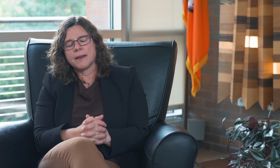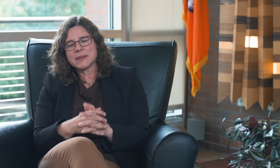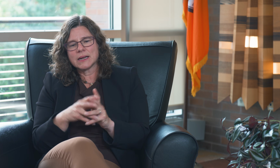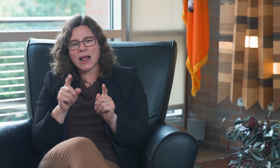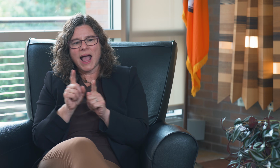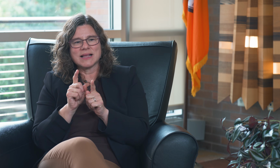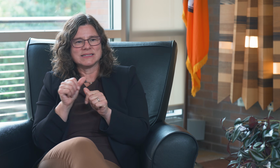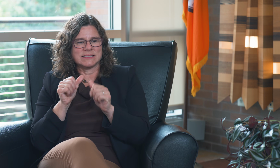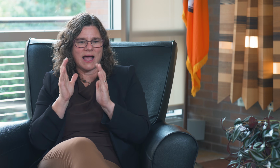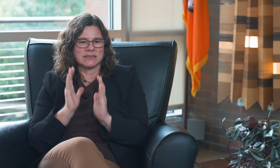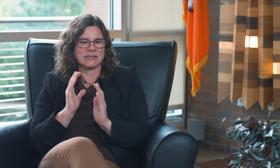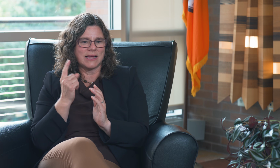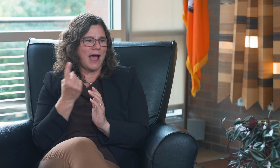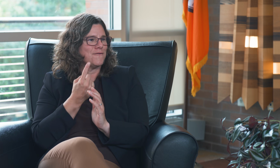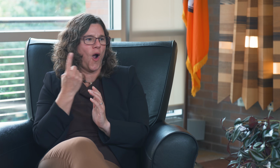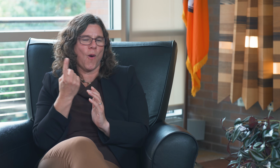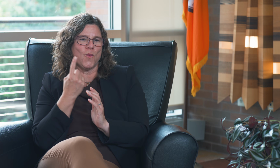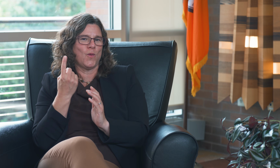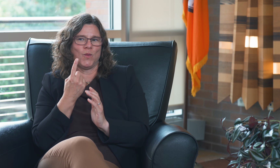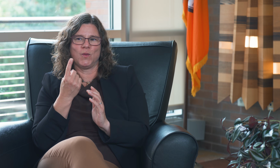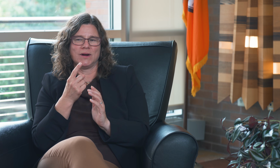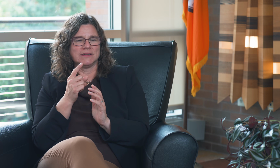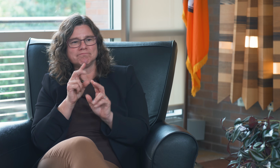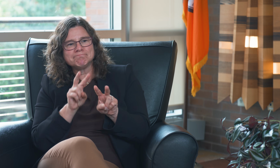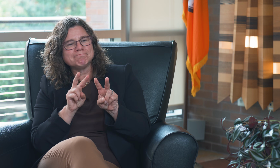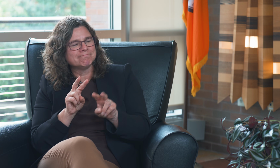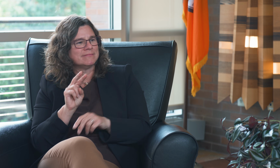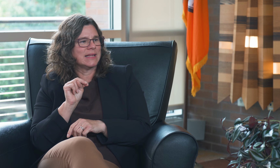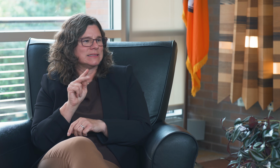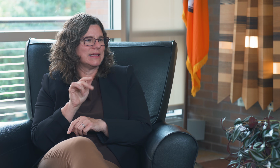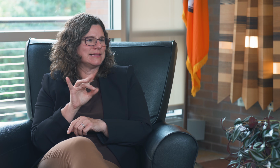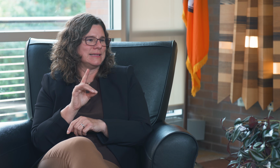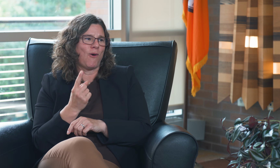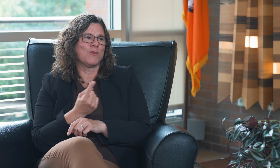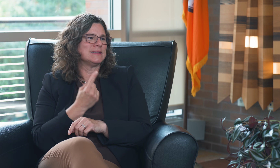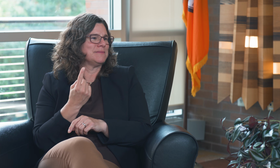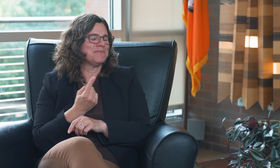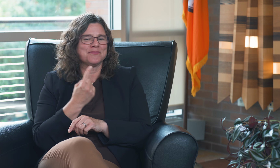As a scientist, I've always admired NTID, always.